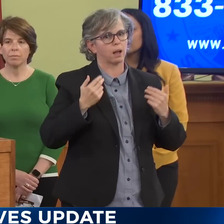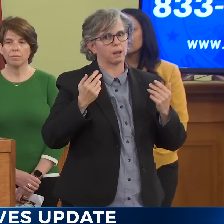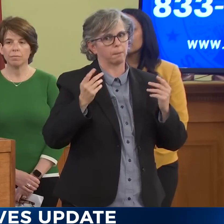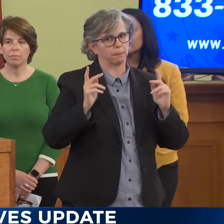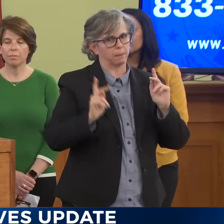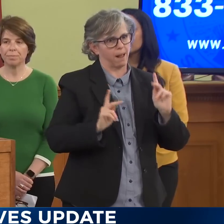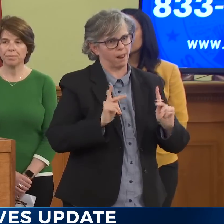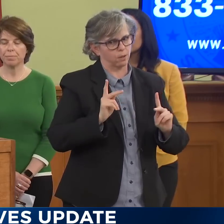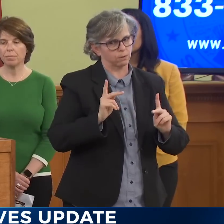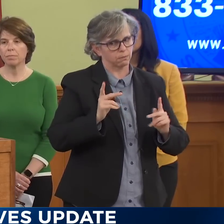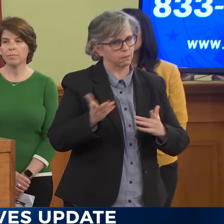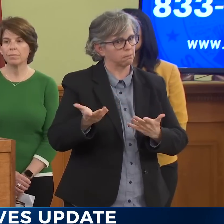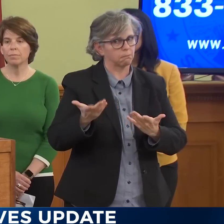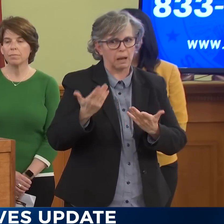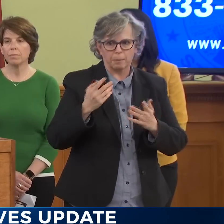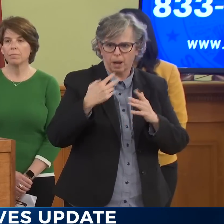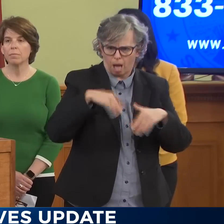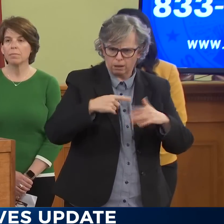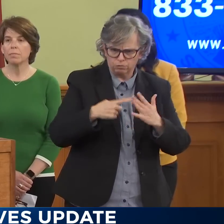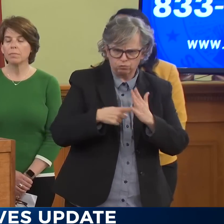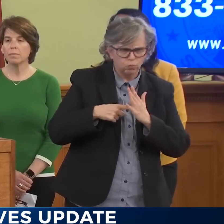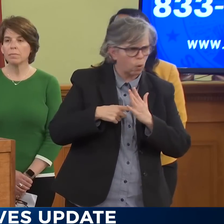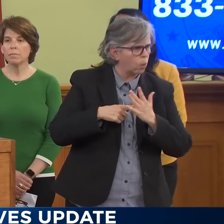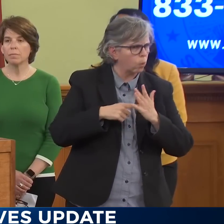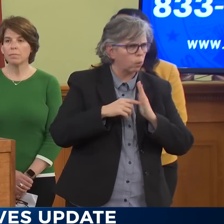IT IS THE VERY NATURE OF IT,